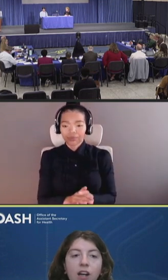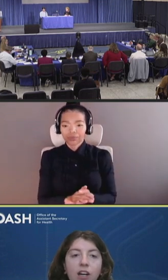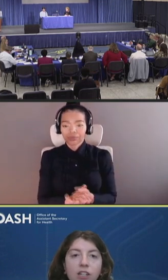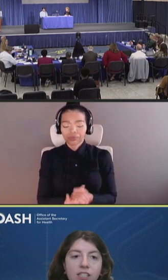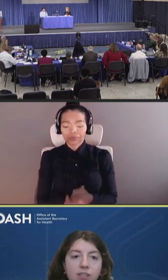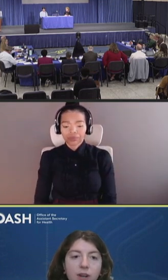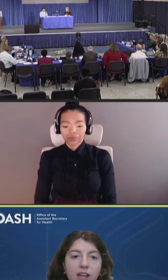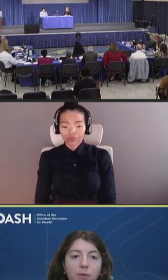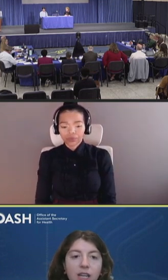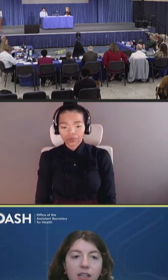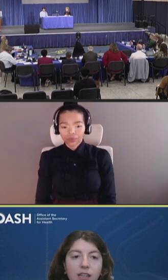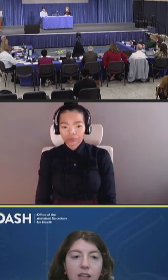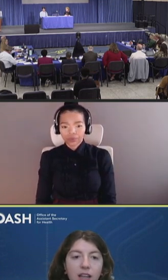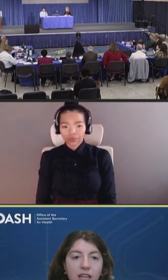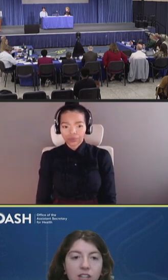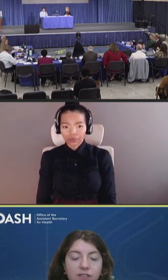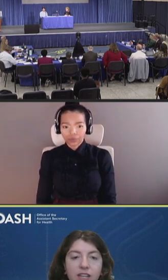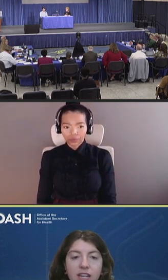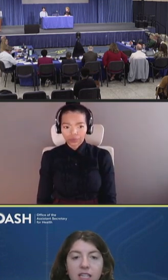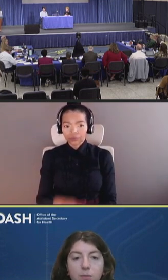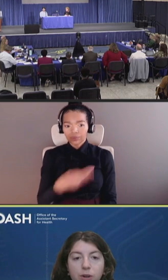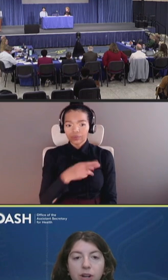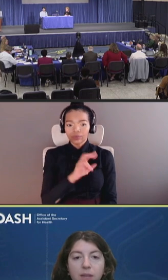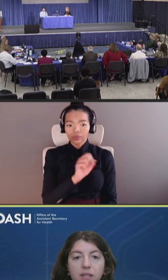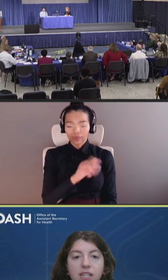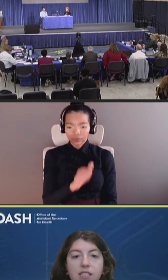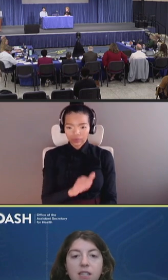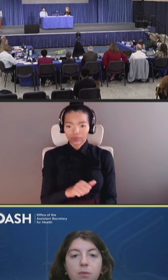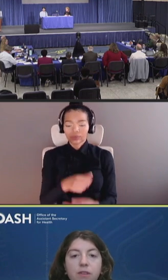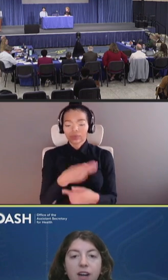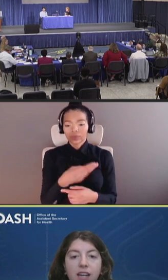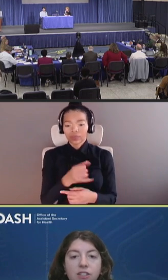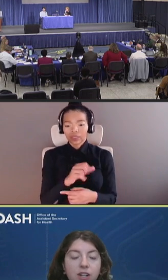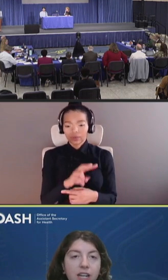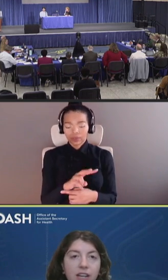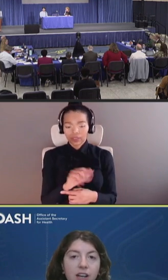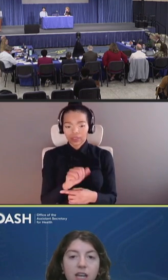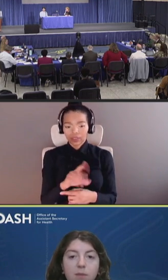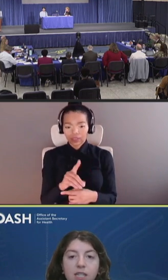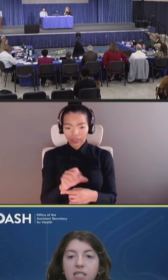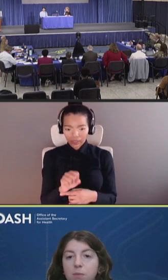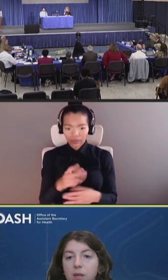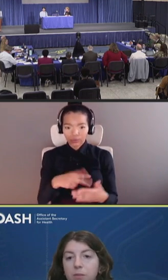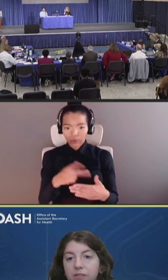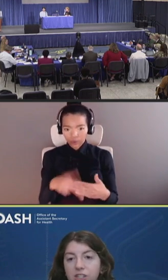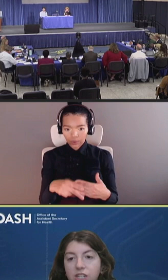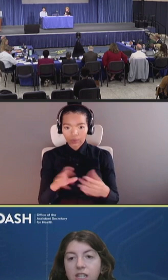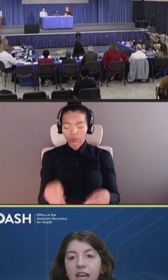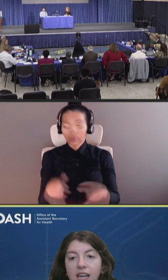HRSA's Ryan White HIV and AIDS Program conducted provider training on hepatitis B prevention and